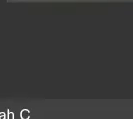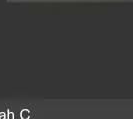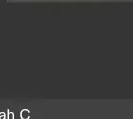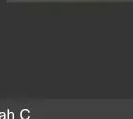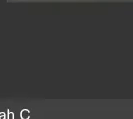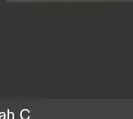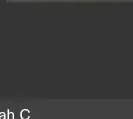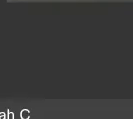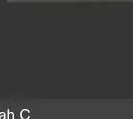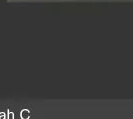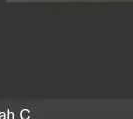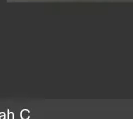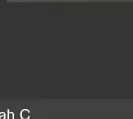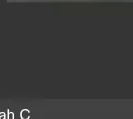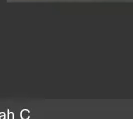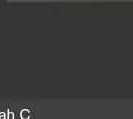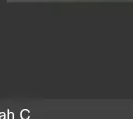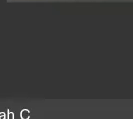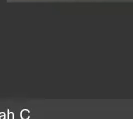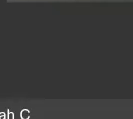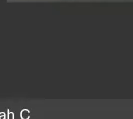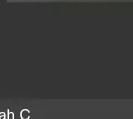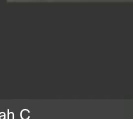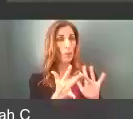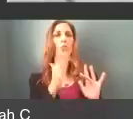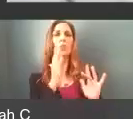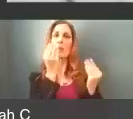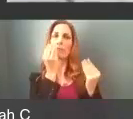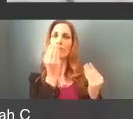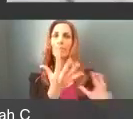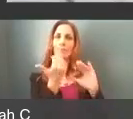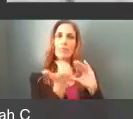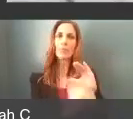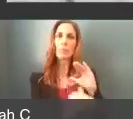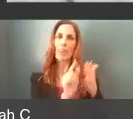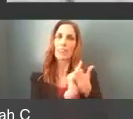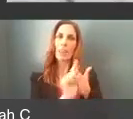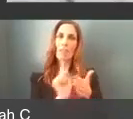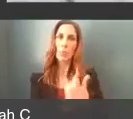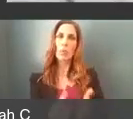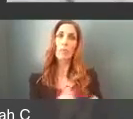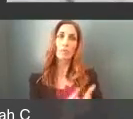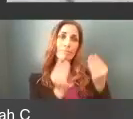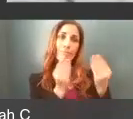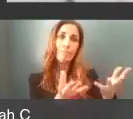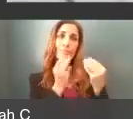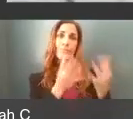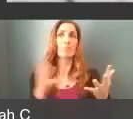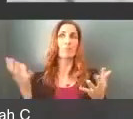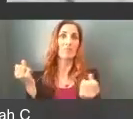continuing to send weekly emails to keep you updated on our vaccination progress